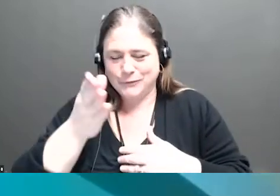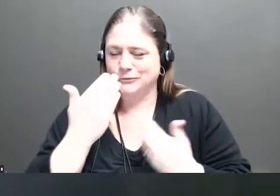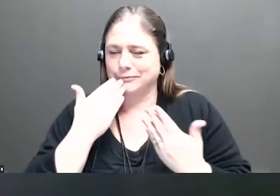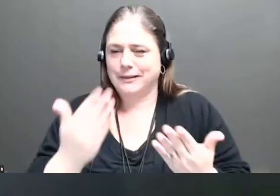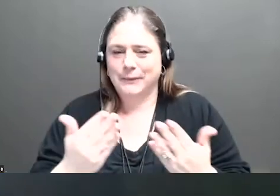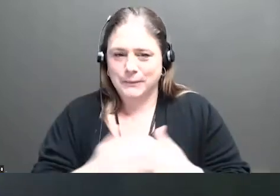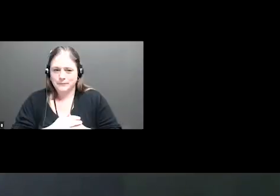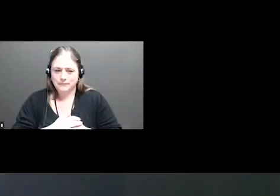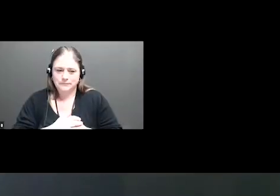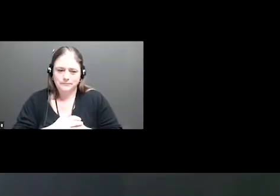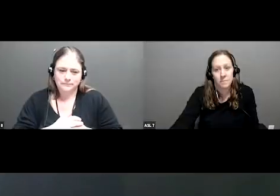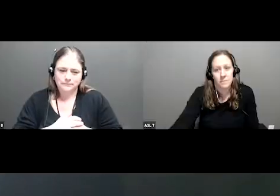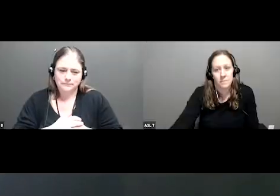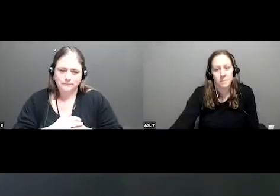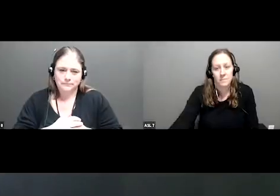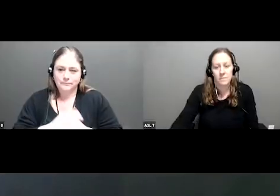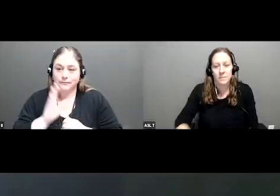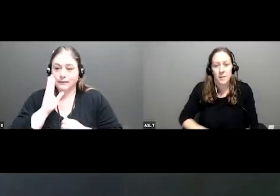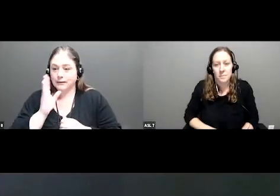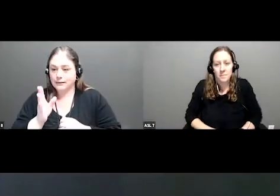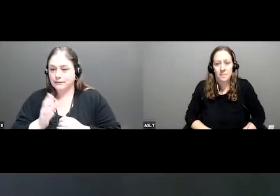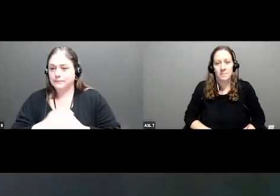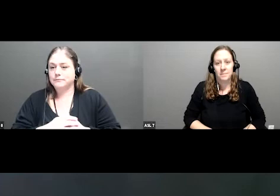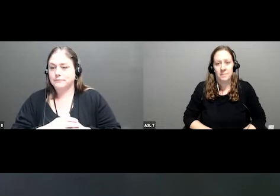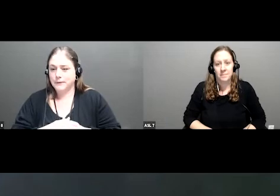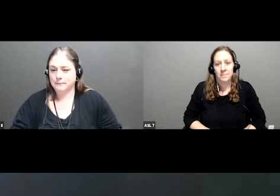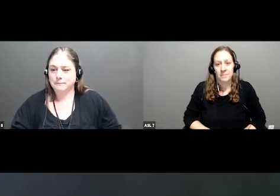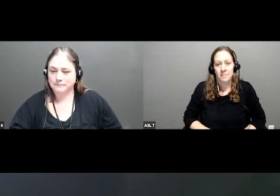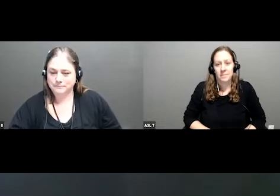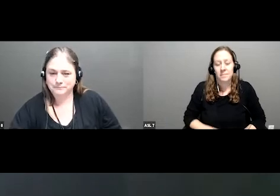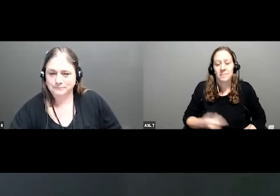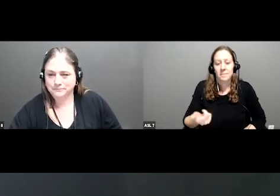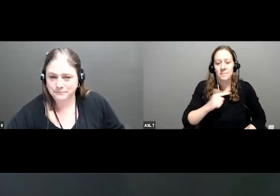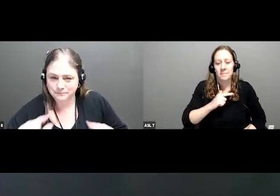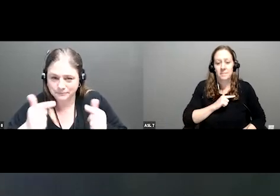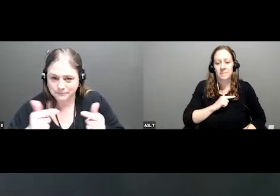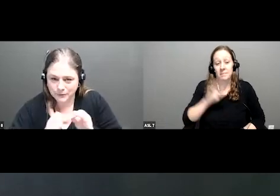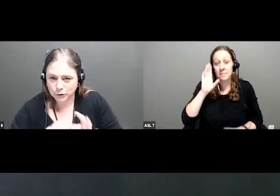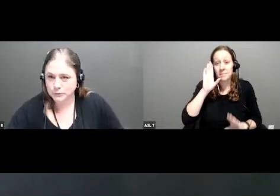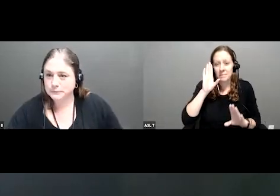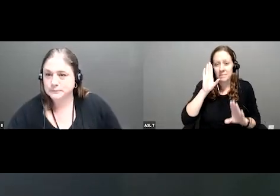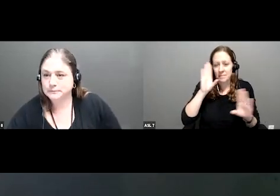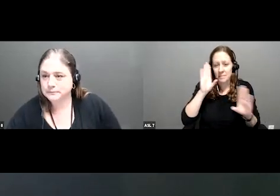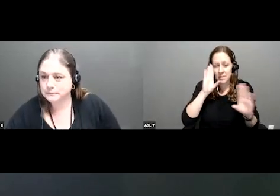Hello, good afternoon everyone. My name is Minette Samaroo, and I am the President of the Alliance